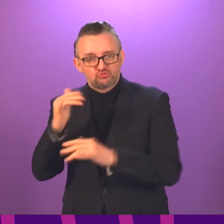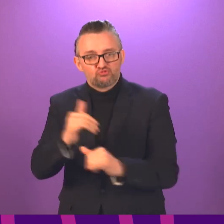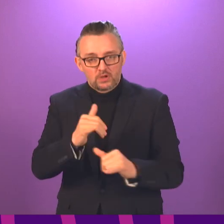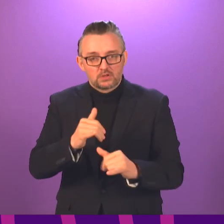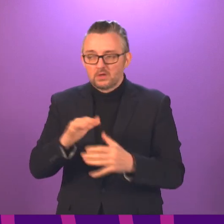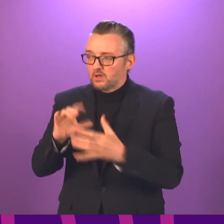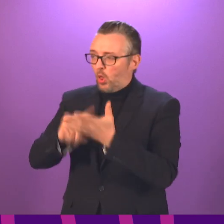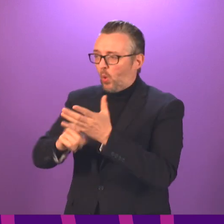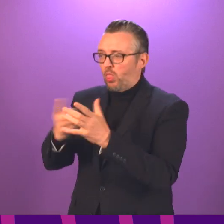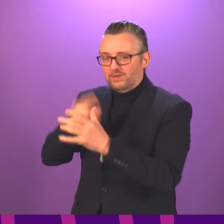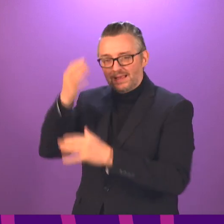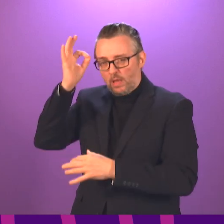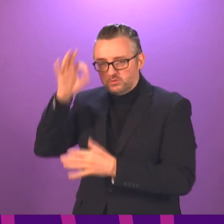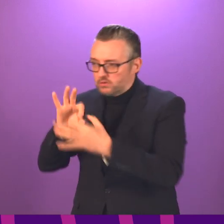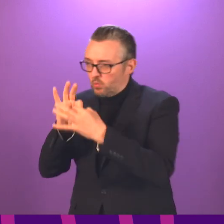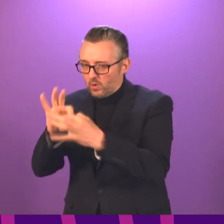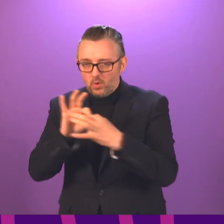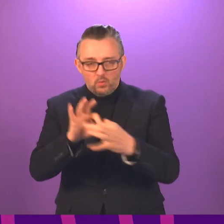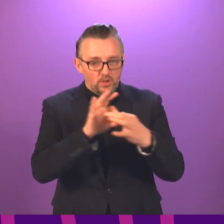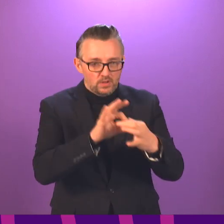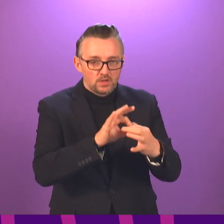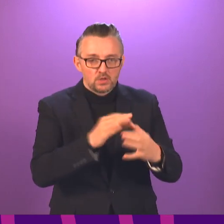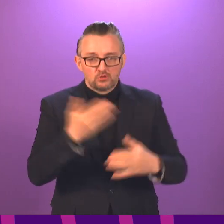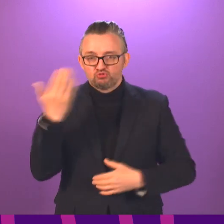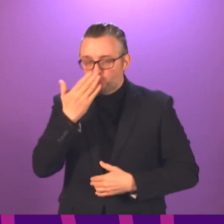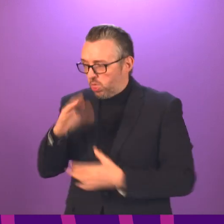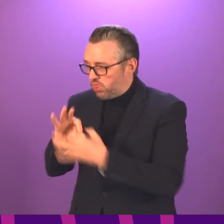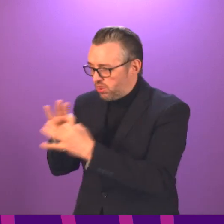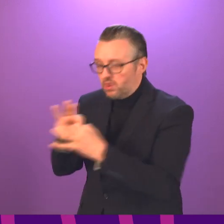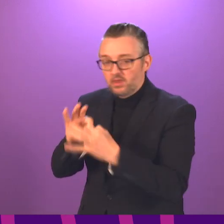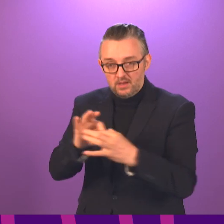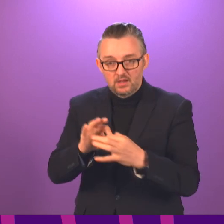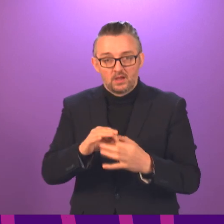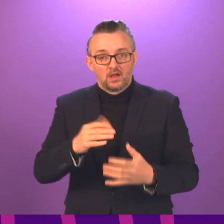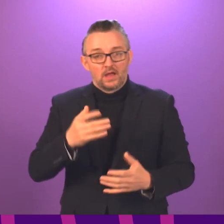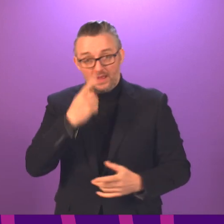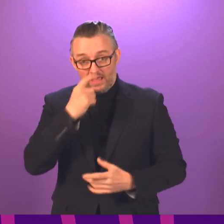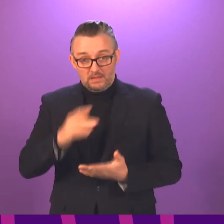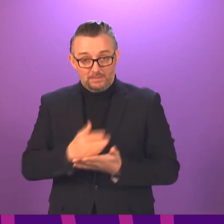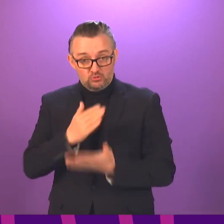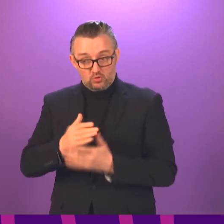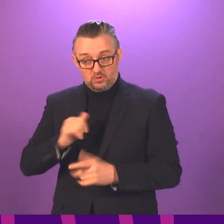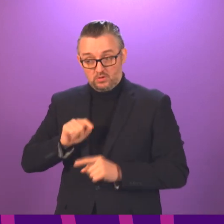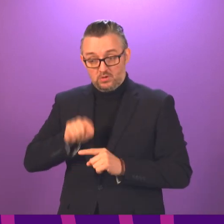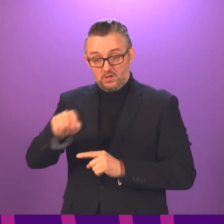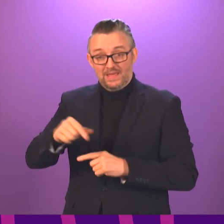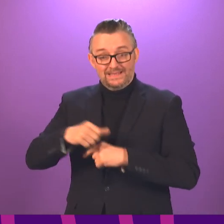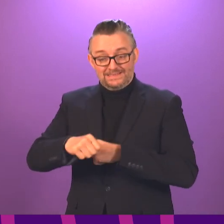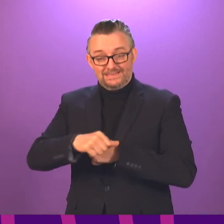and schools to facilitate things. I hope that, by the time we come out of the Easter break,